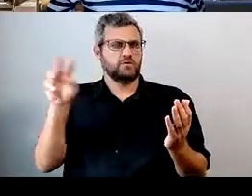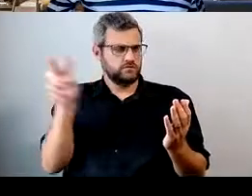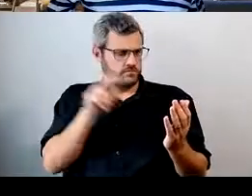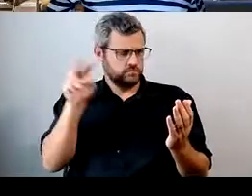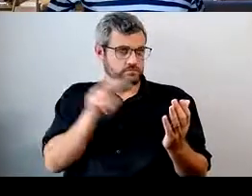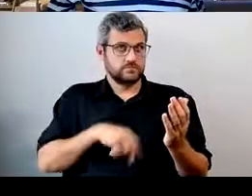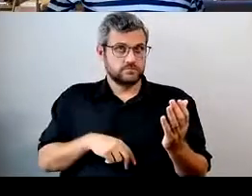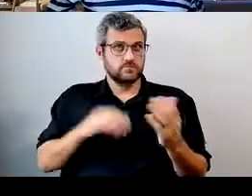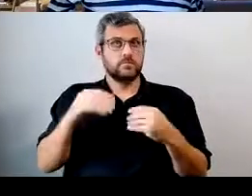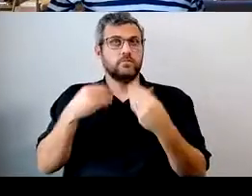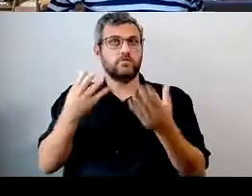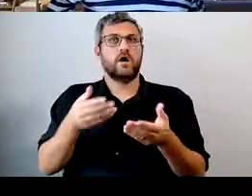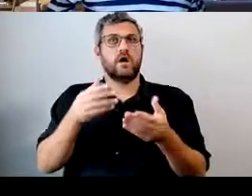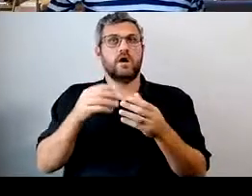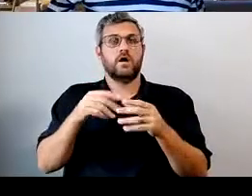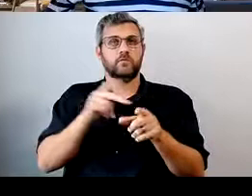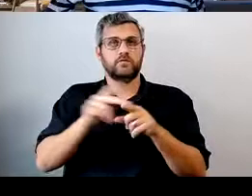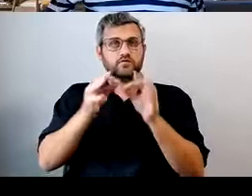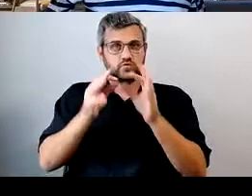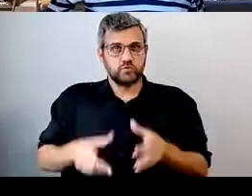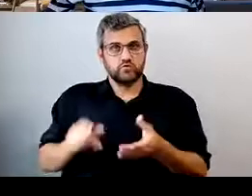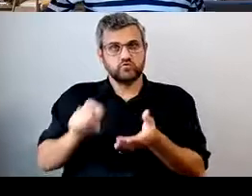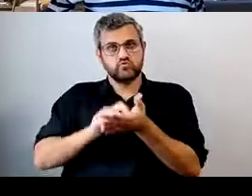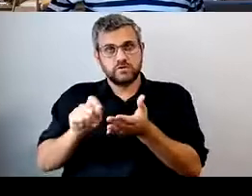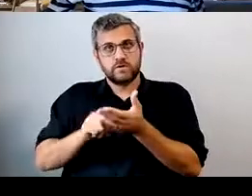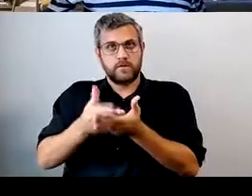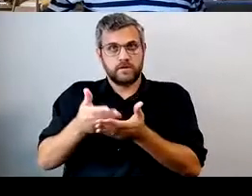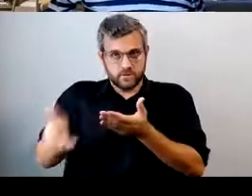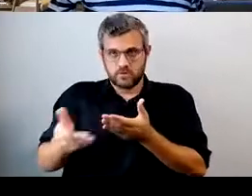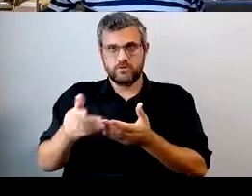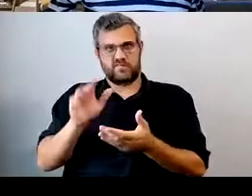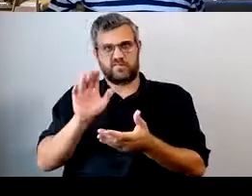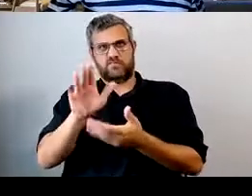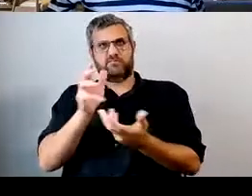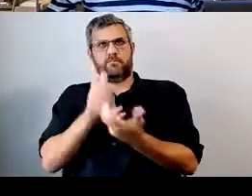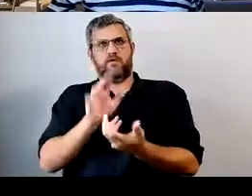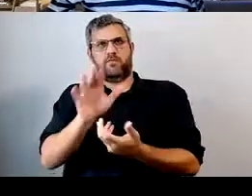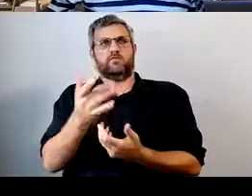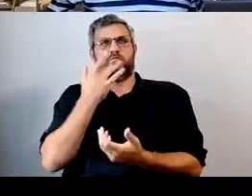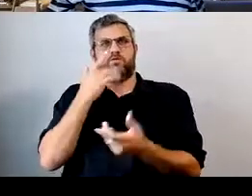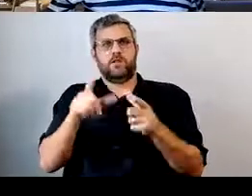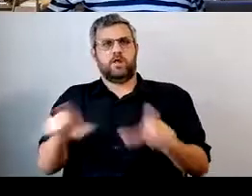And provide professional interpreters or provide written materials in the client's chosen language. I think that comes from the, I'm gonna try this,